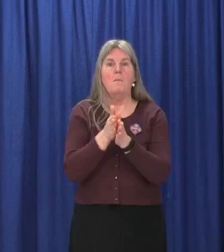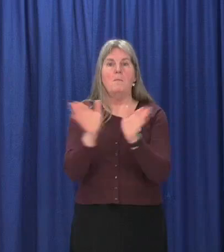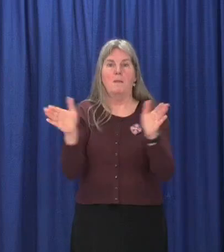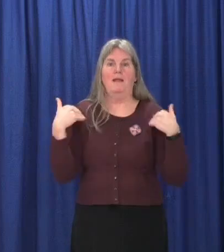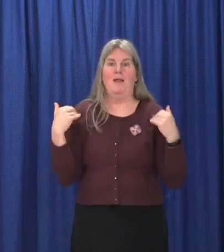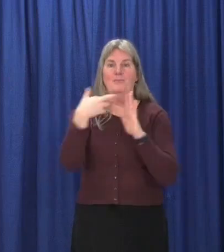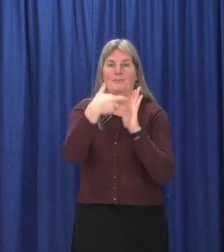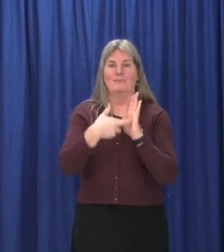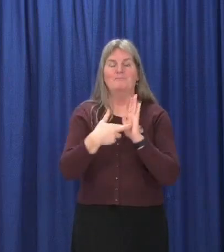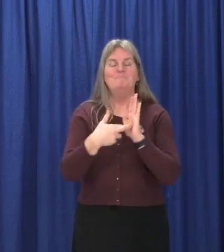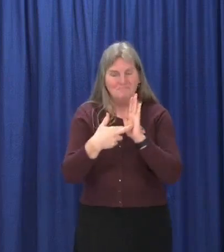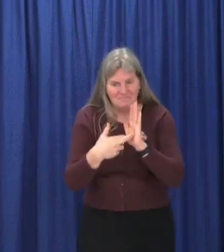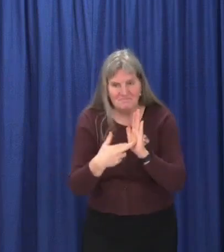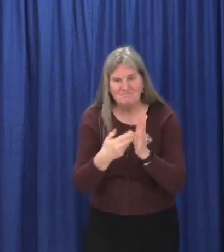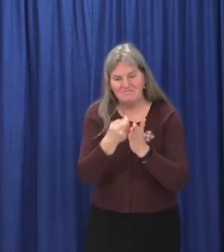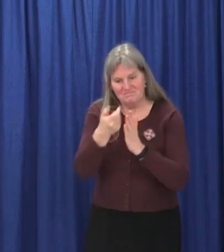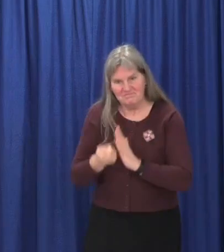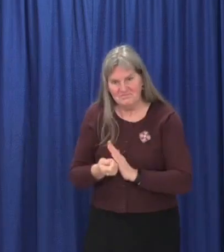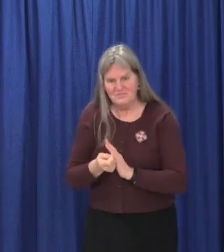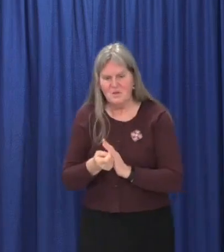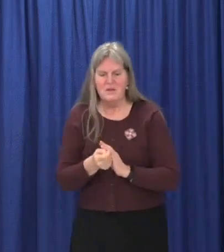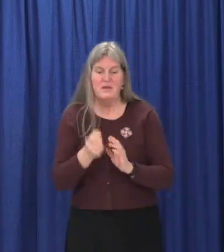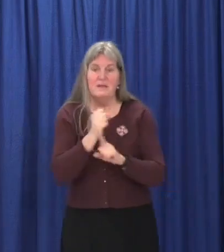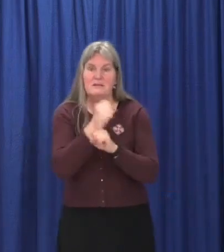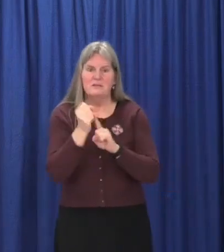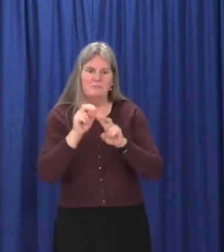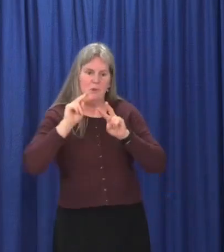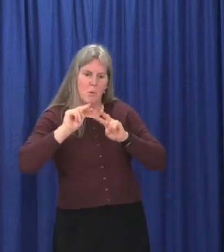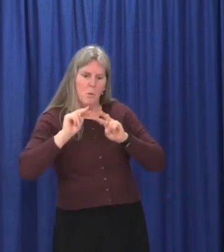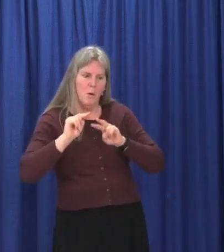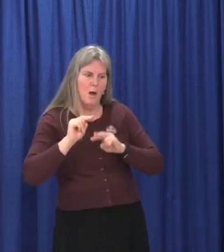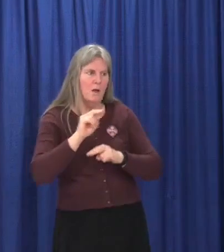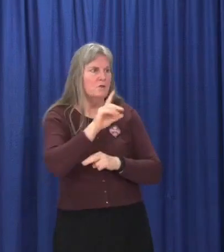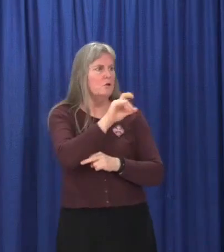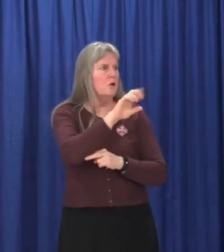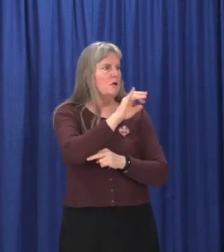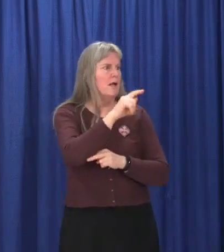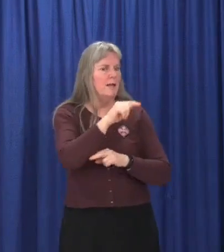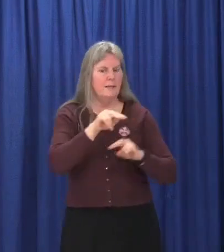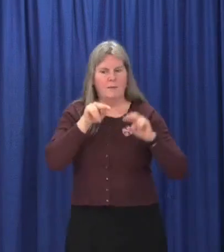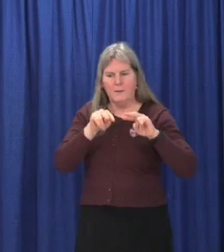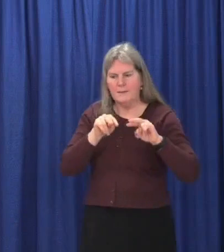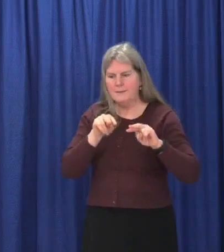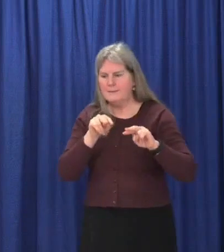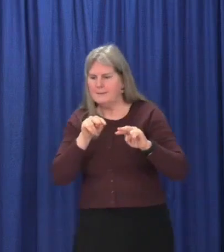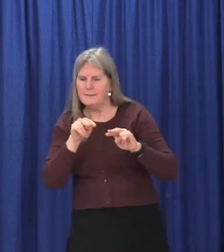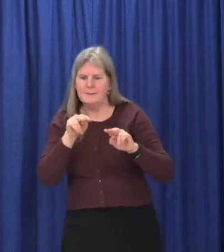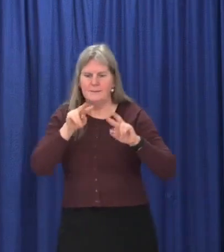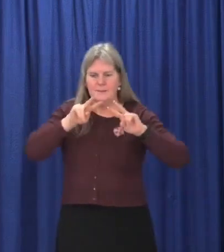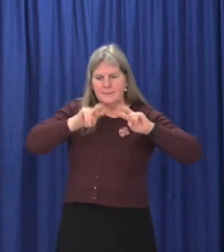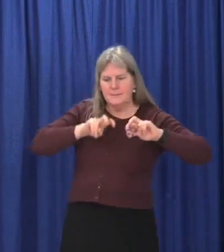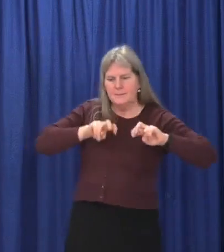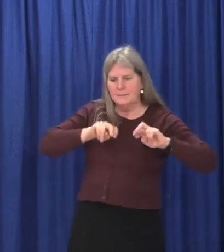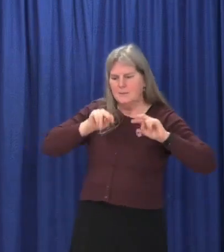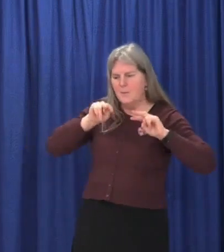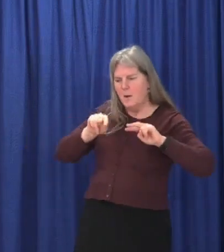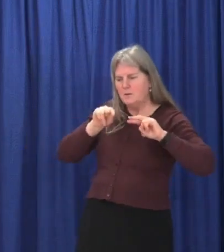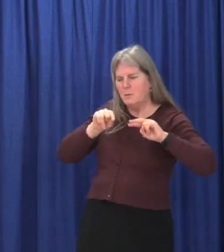We've been closely monitoring the situation, along with Dr. Elliott and her fabulous team, and also health indicators